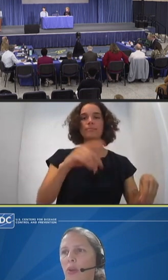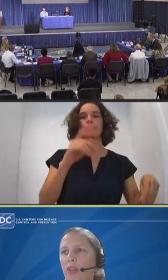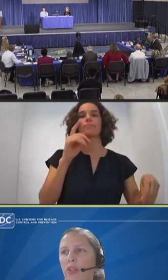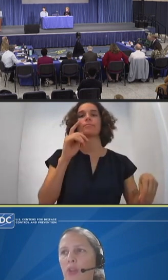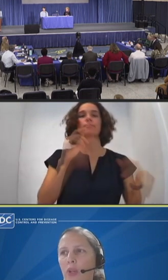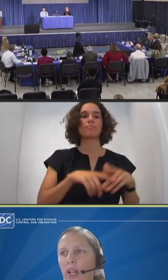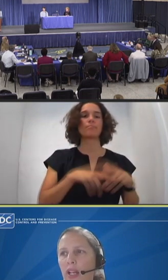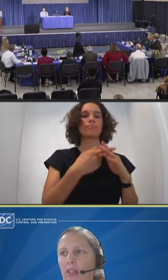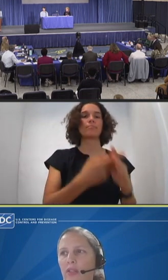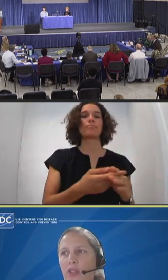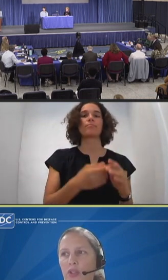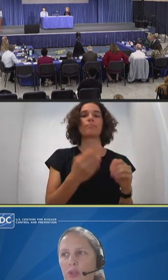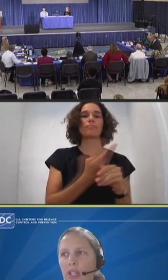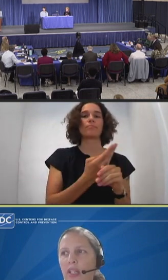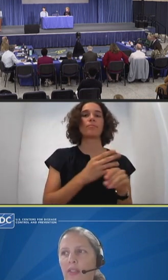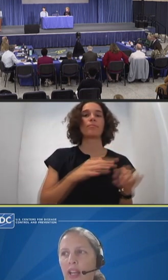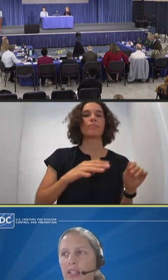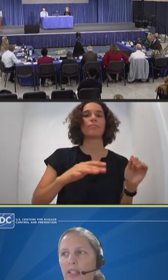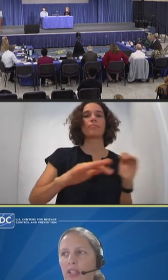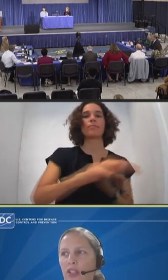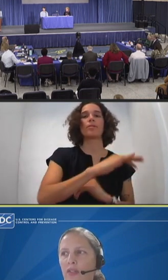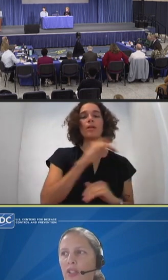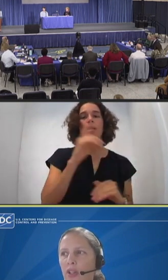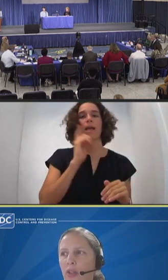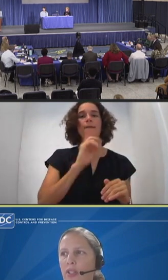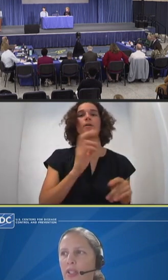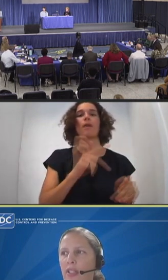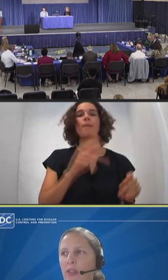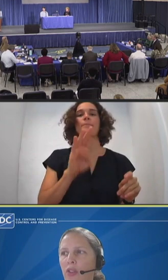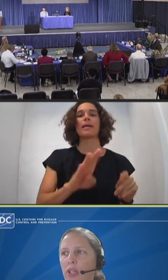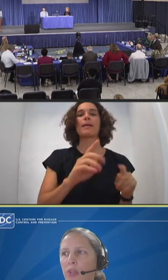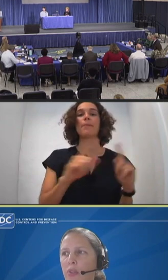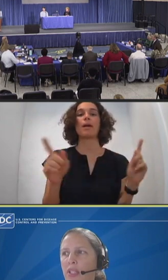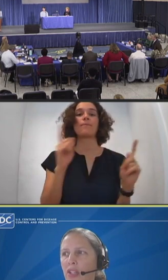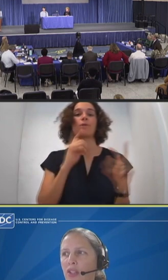with the newer guidance for screening and vaccination of adults, several implementation